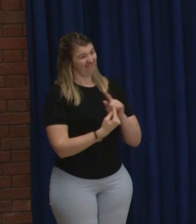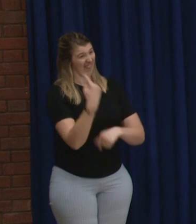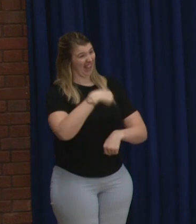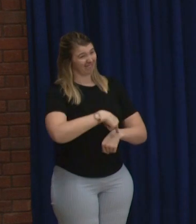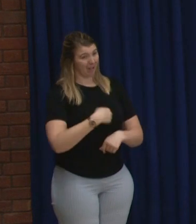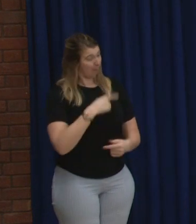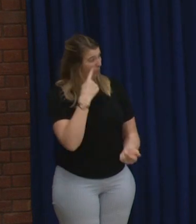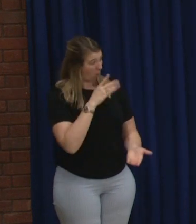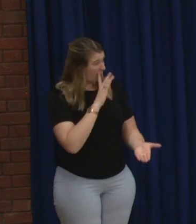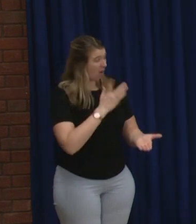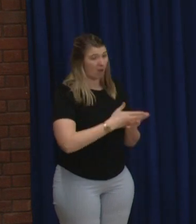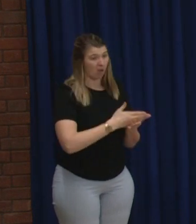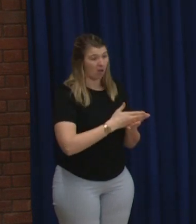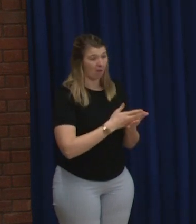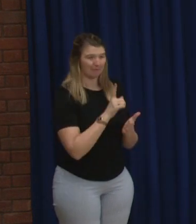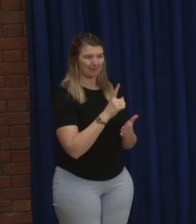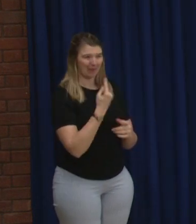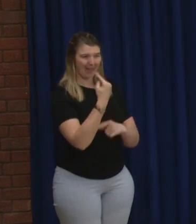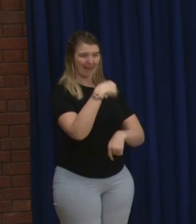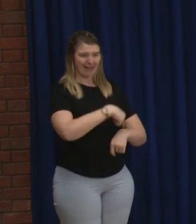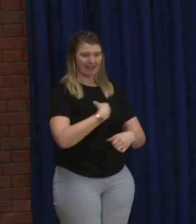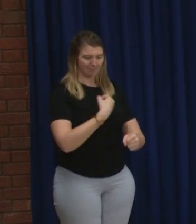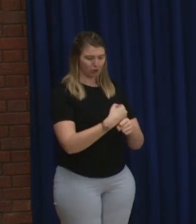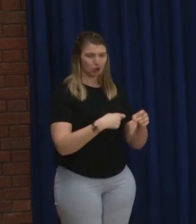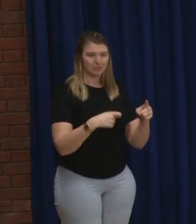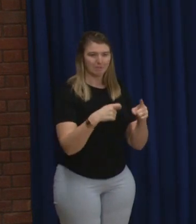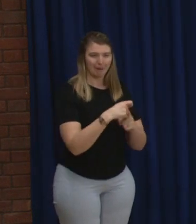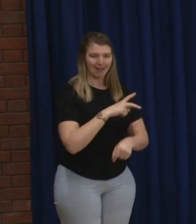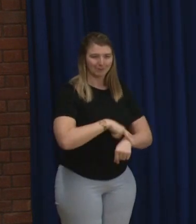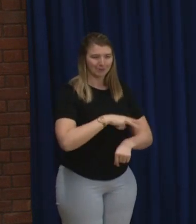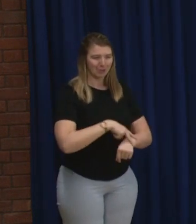GP at the time and realized that my experience as a parent was an experience of lots of other